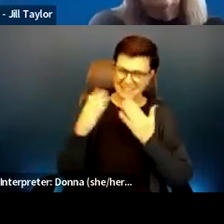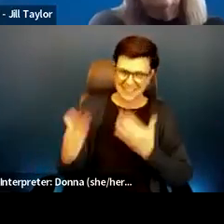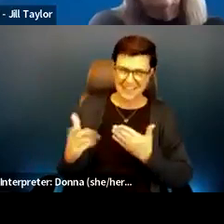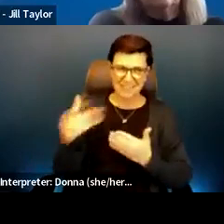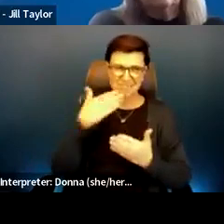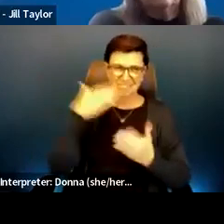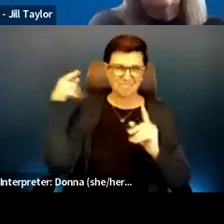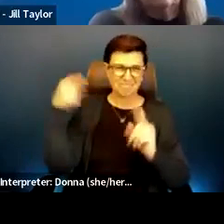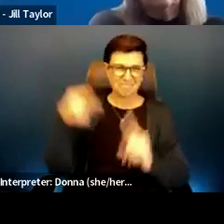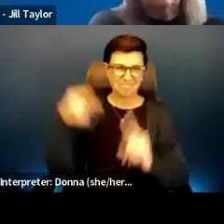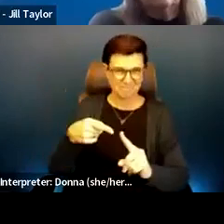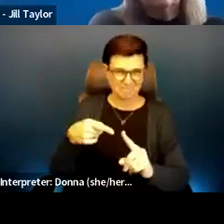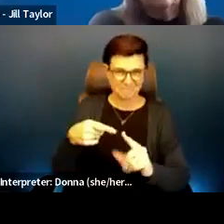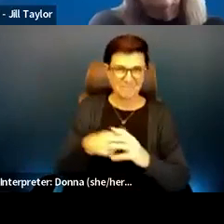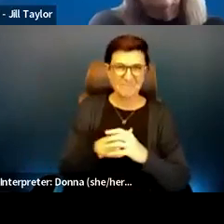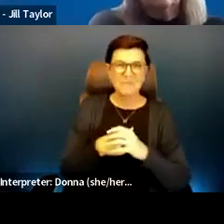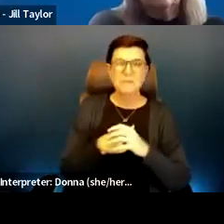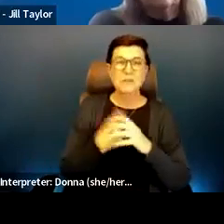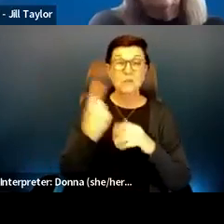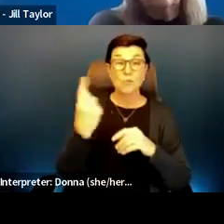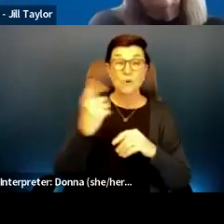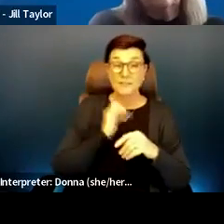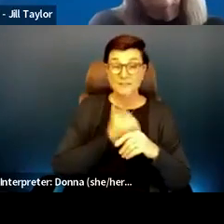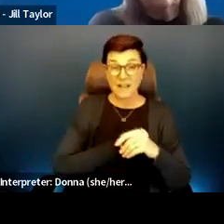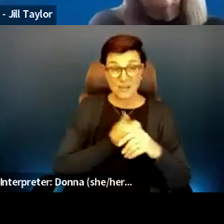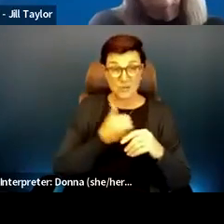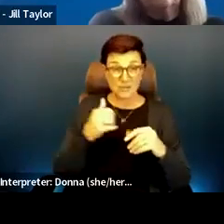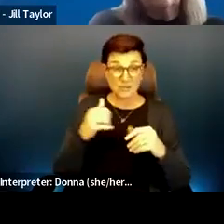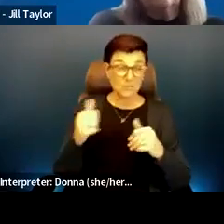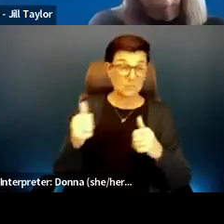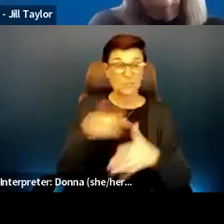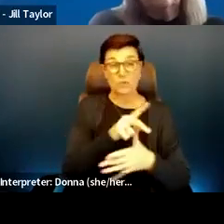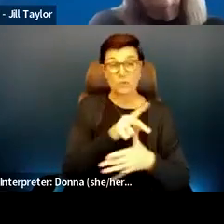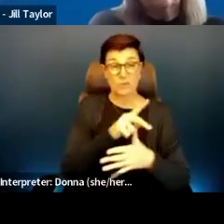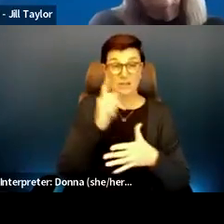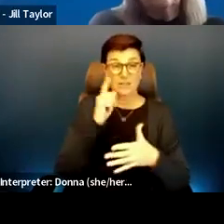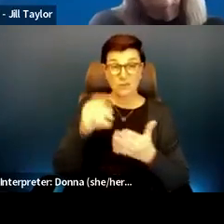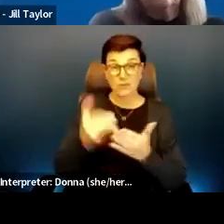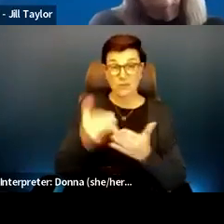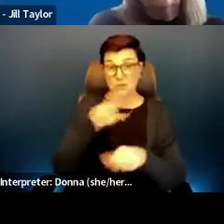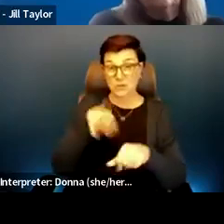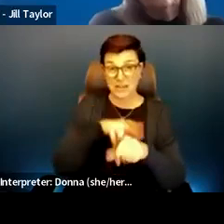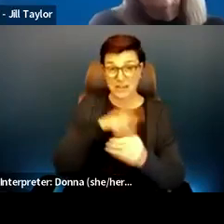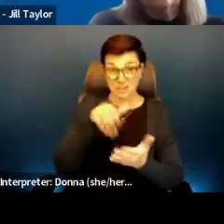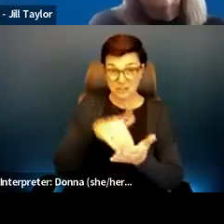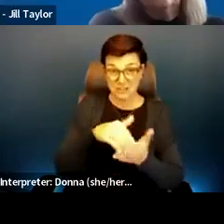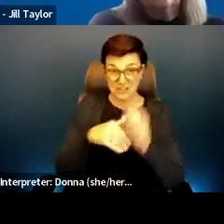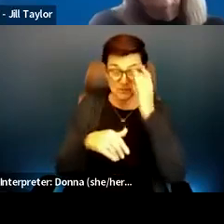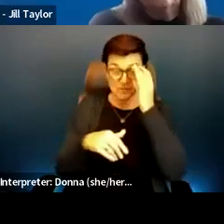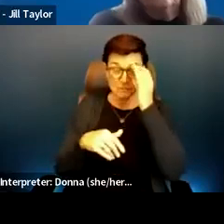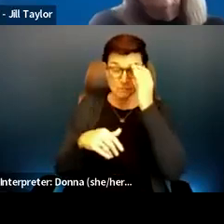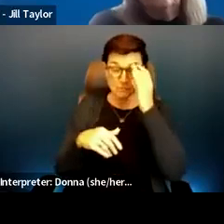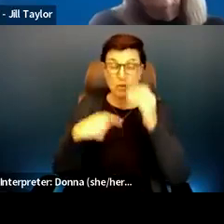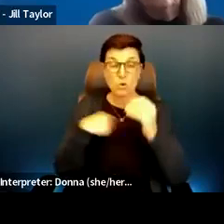One of our priority areas in the new national centers, we are, at our core, we have identified collaboration